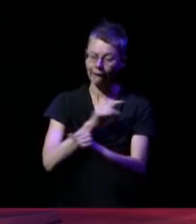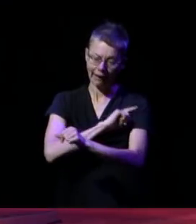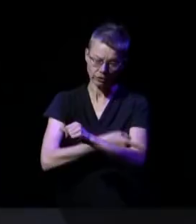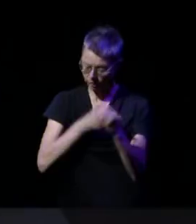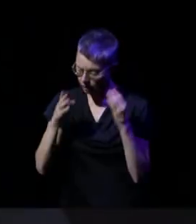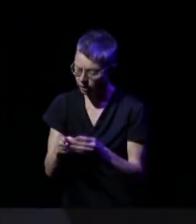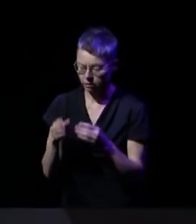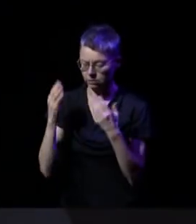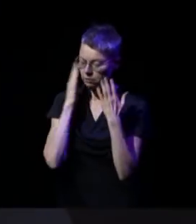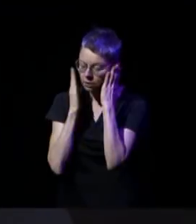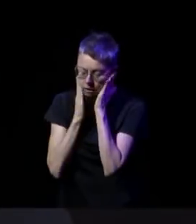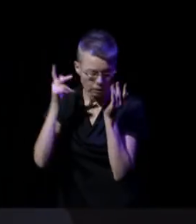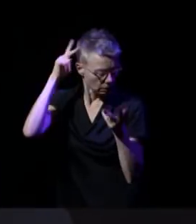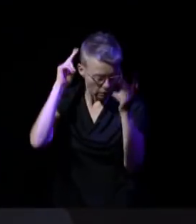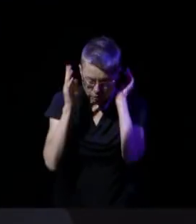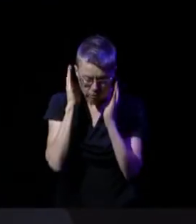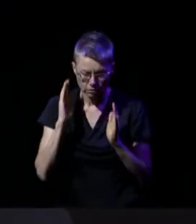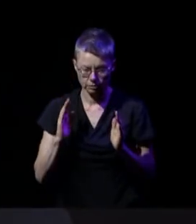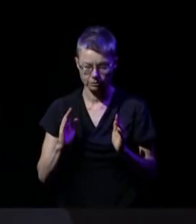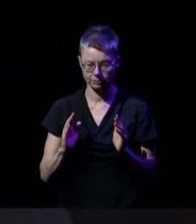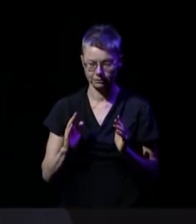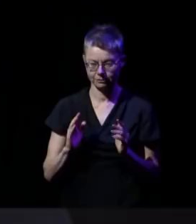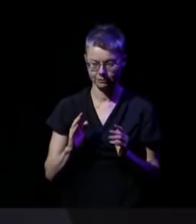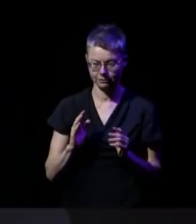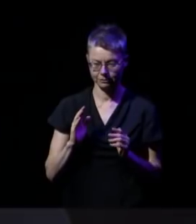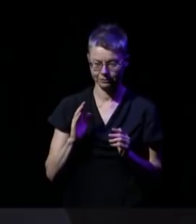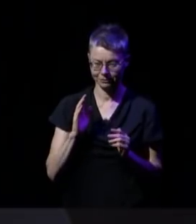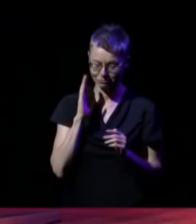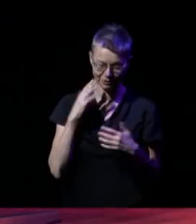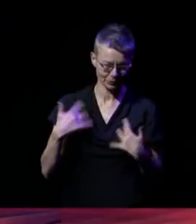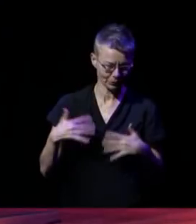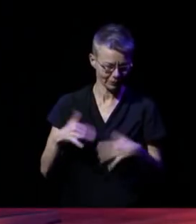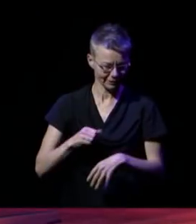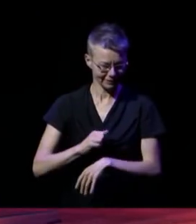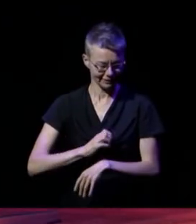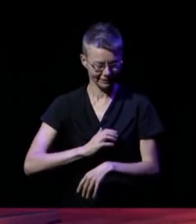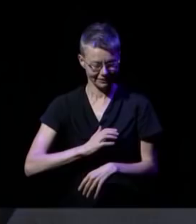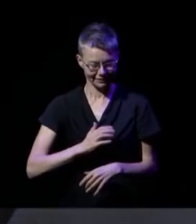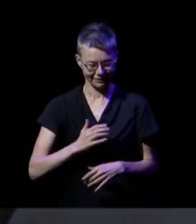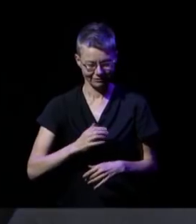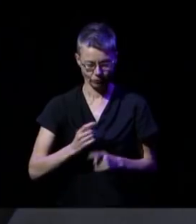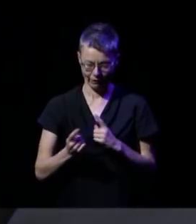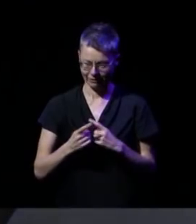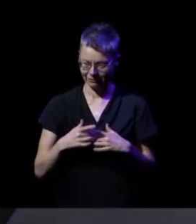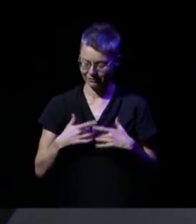And so I really, it was a very intimate experience of that. Right. It was very profound actually.